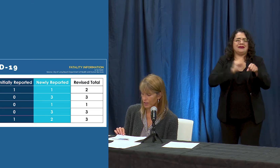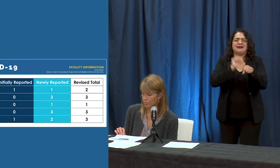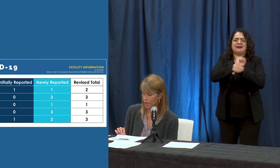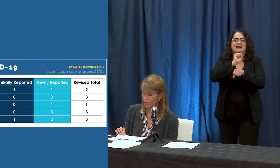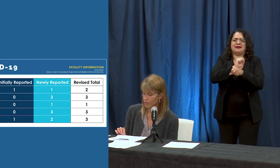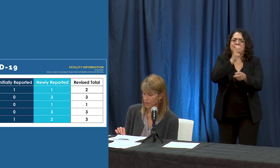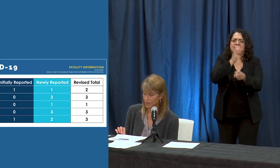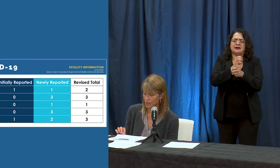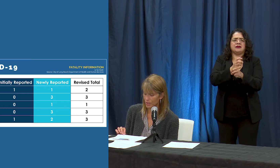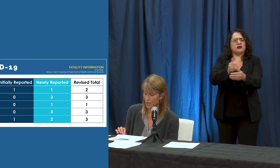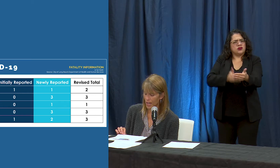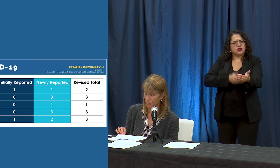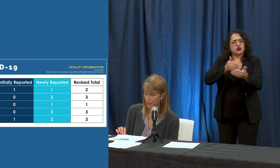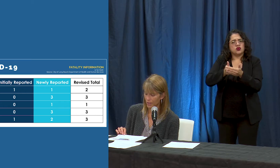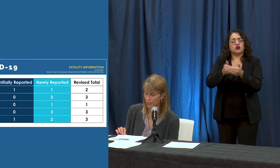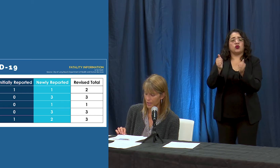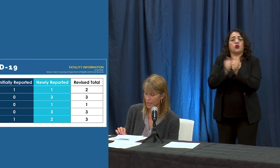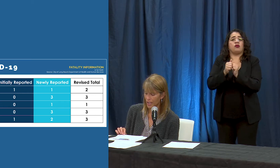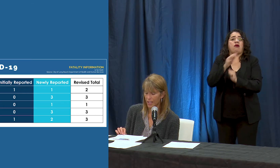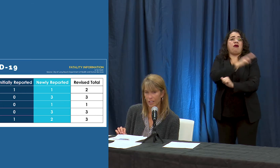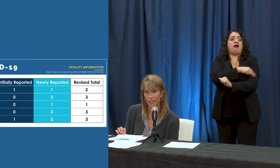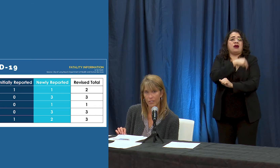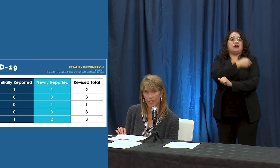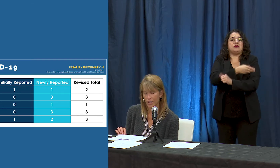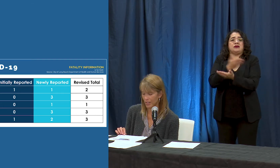Health Department to work closely with hospitals, our health care facilities, and